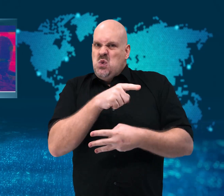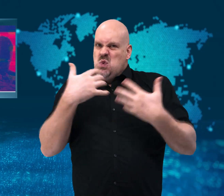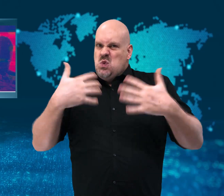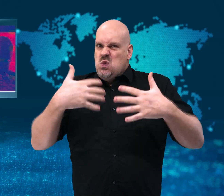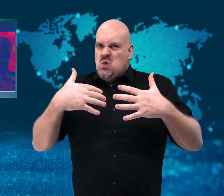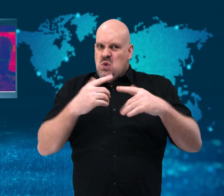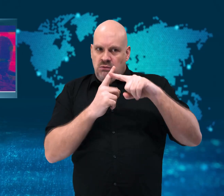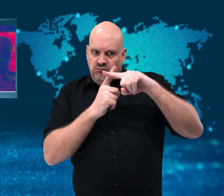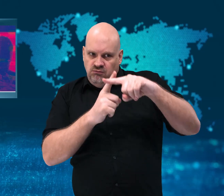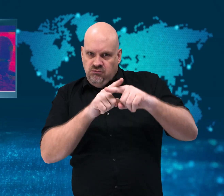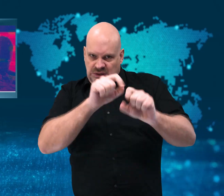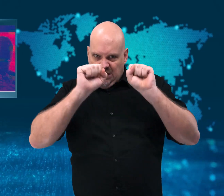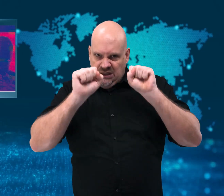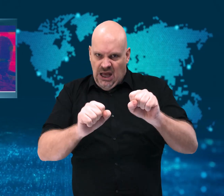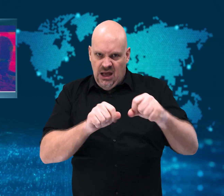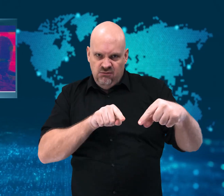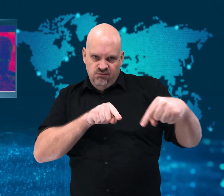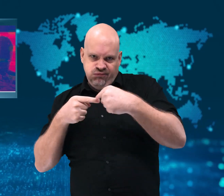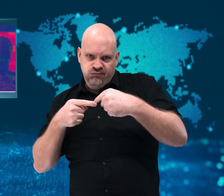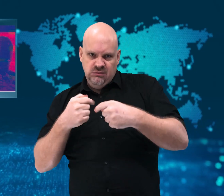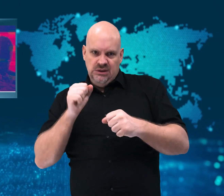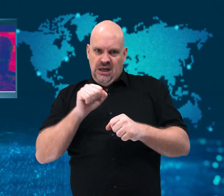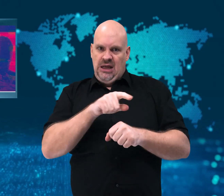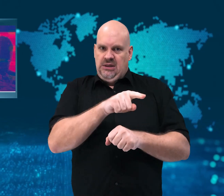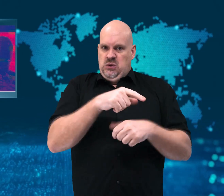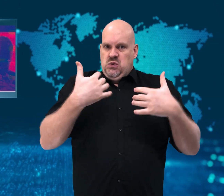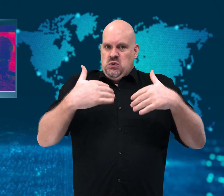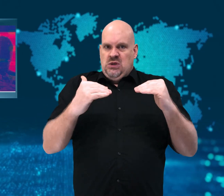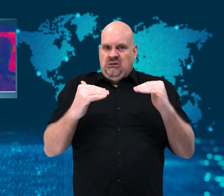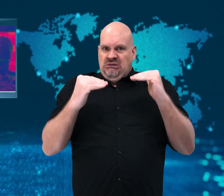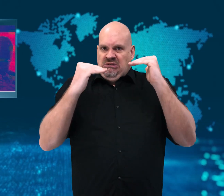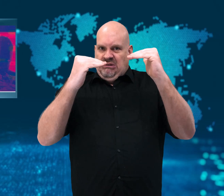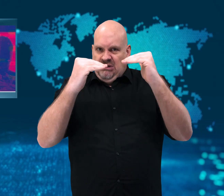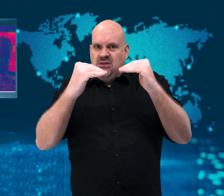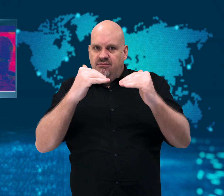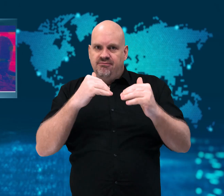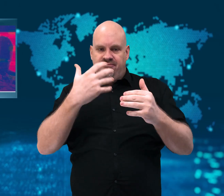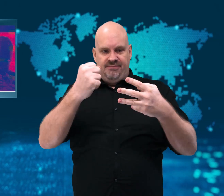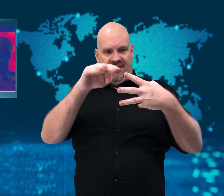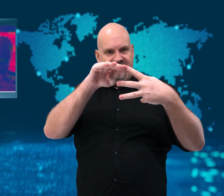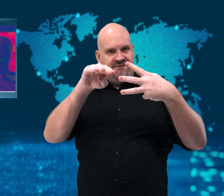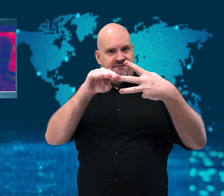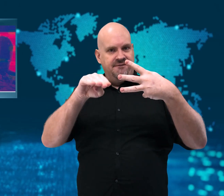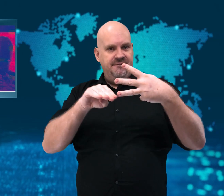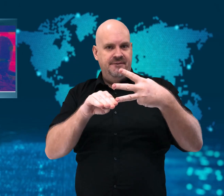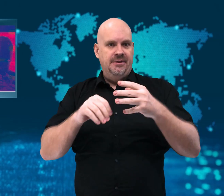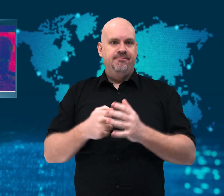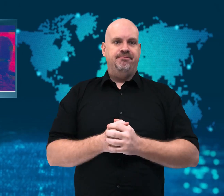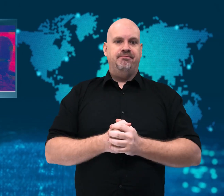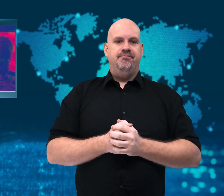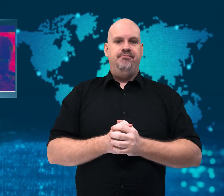considered a threat. According to documents,